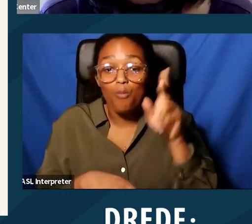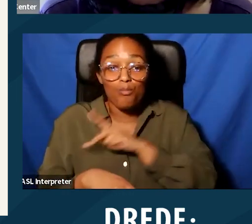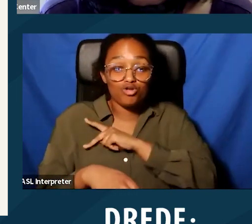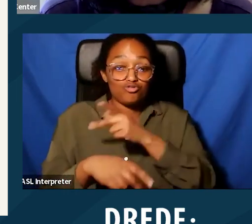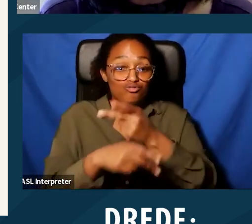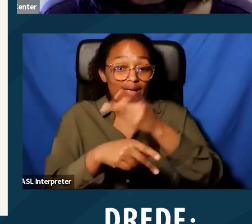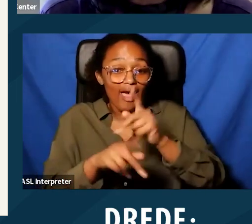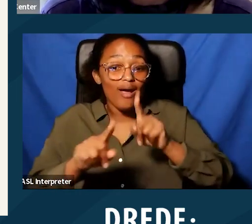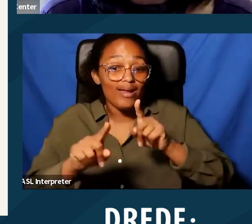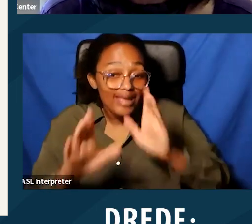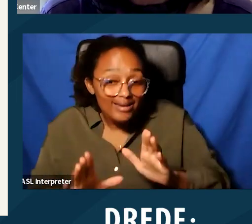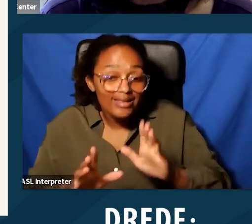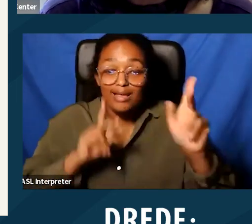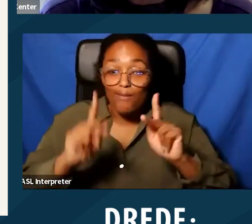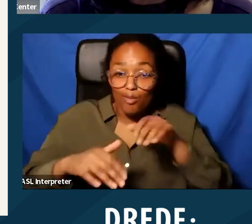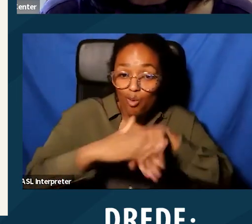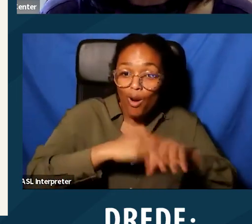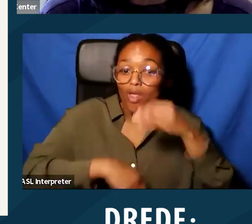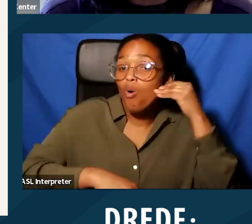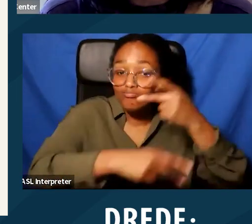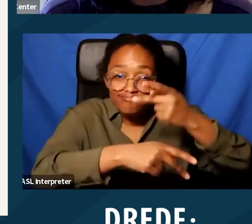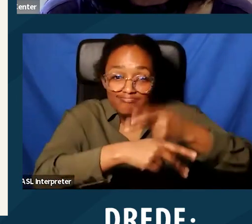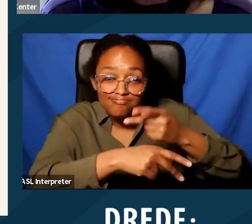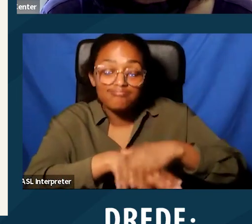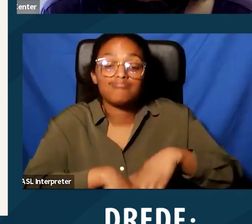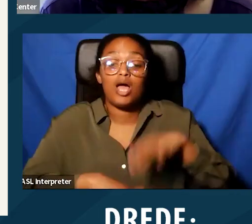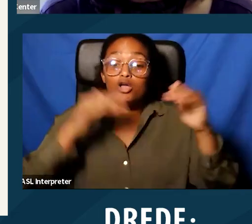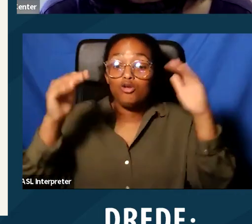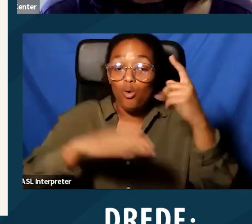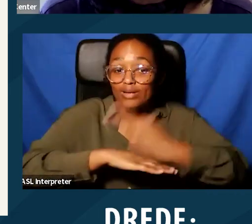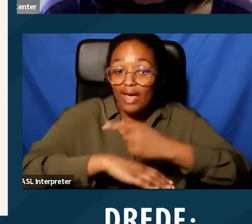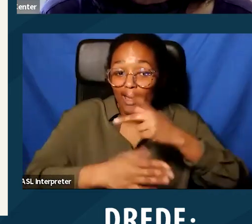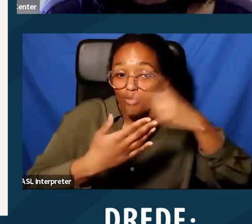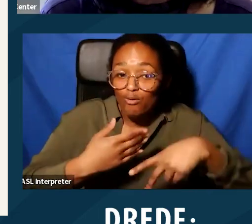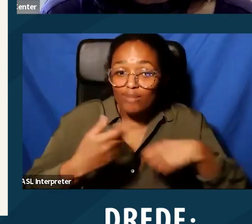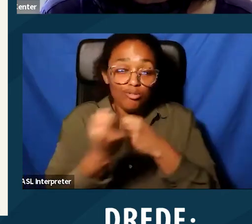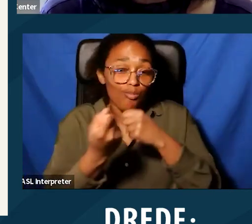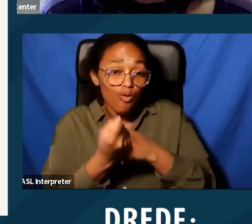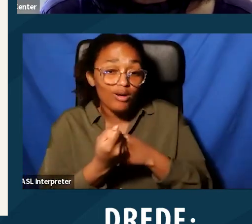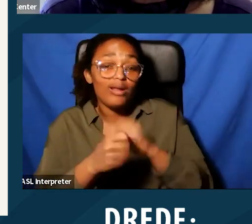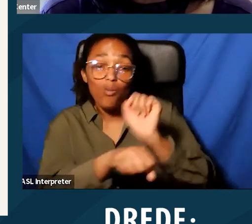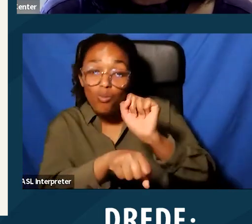Medicaid covers things like at‑home personal care attendants, adult day programs, supported